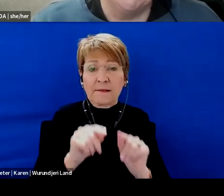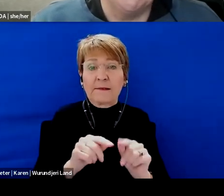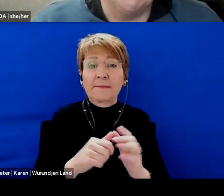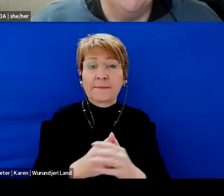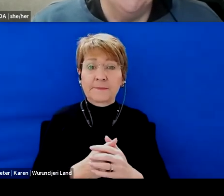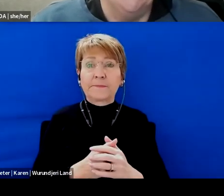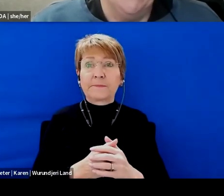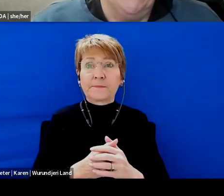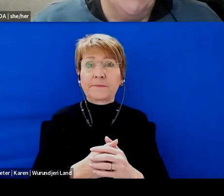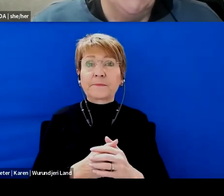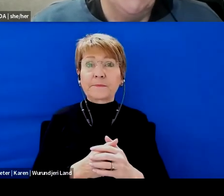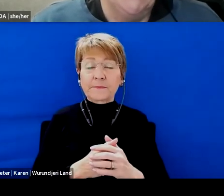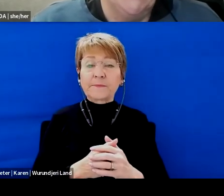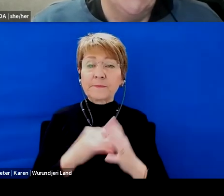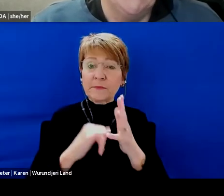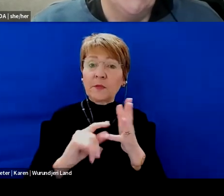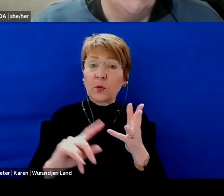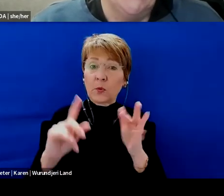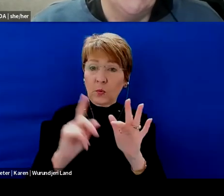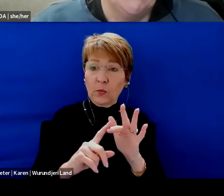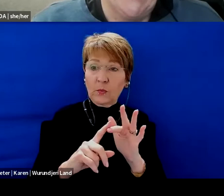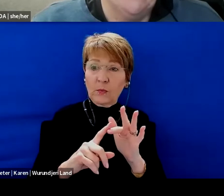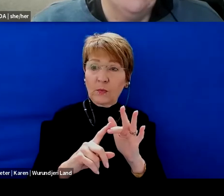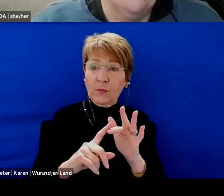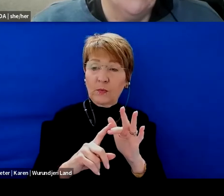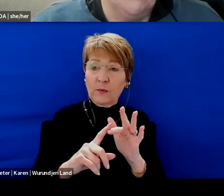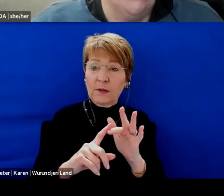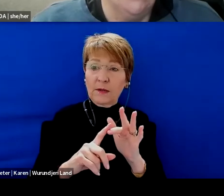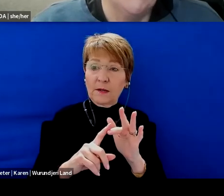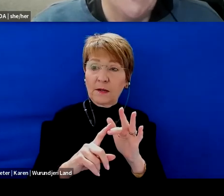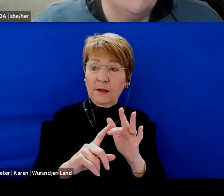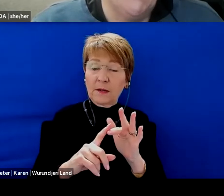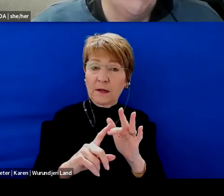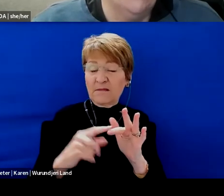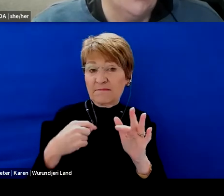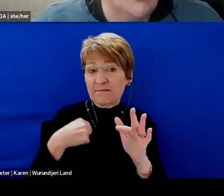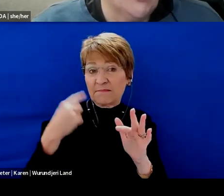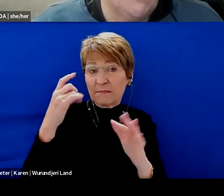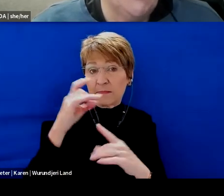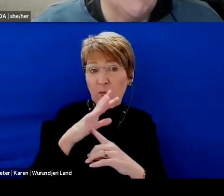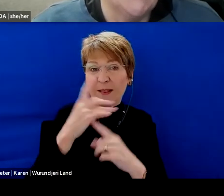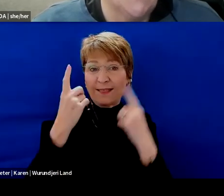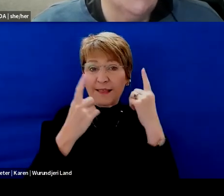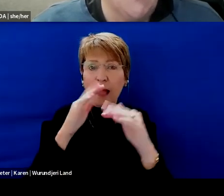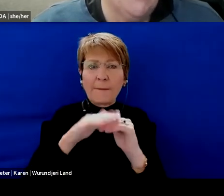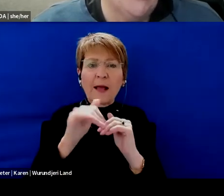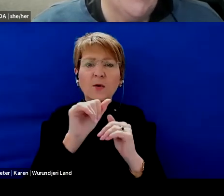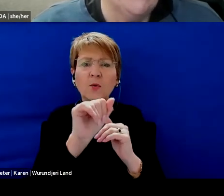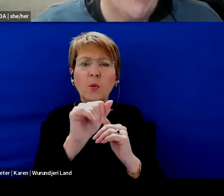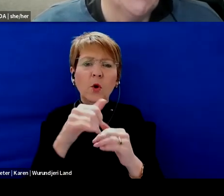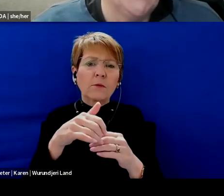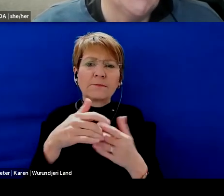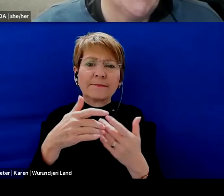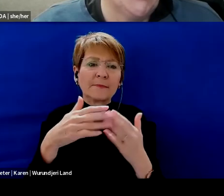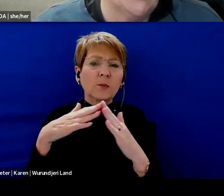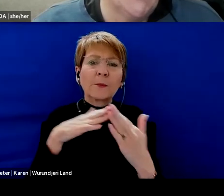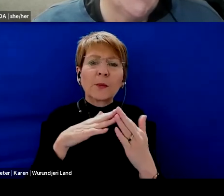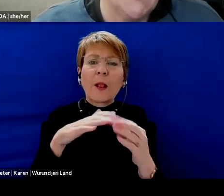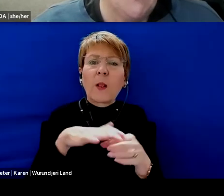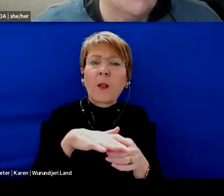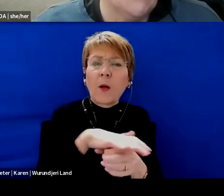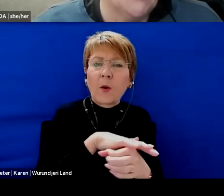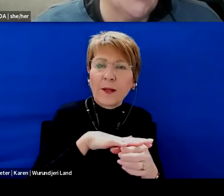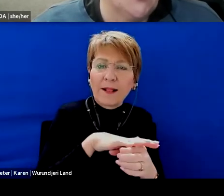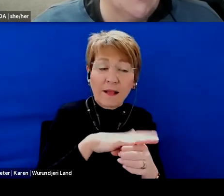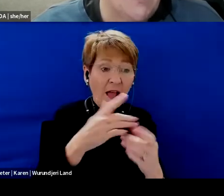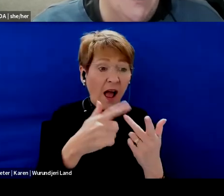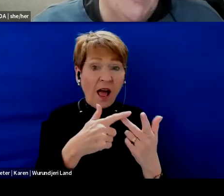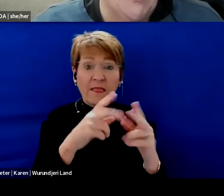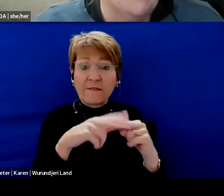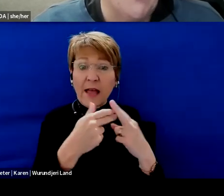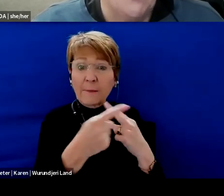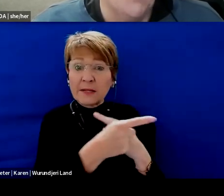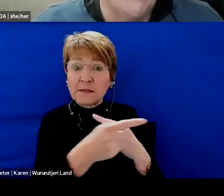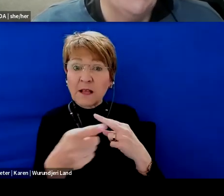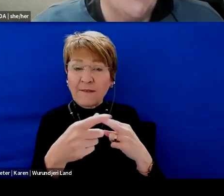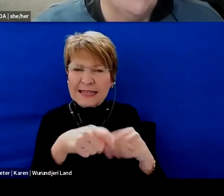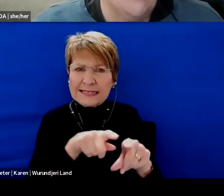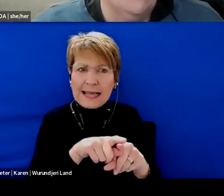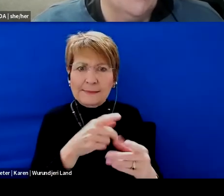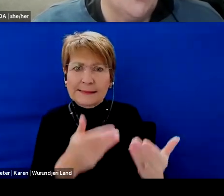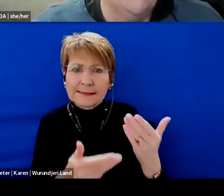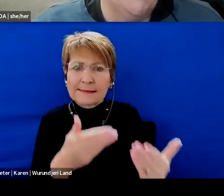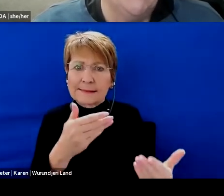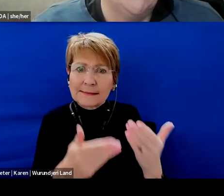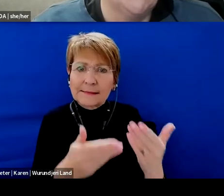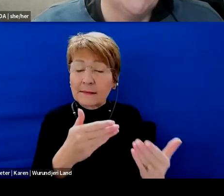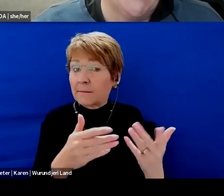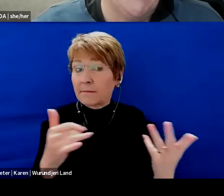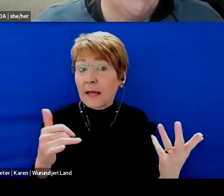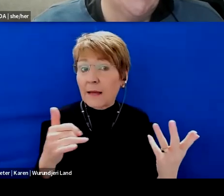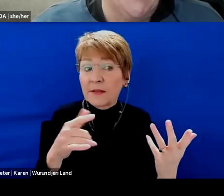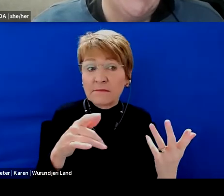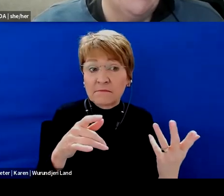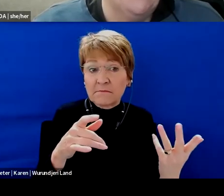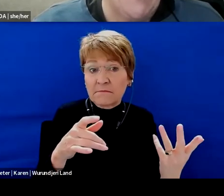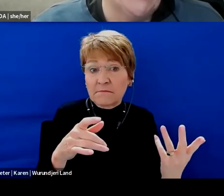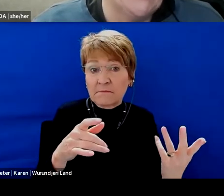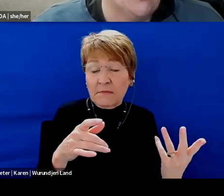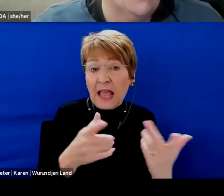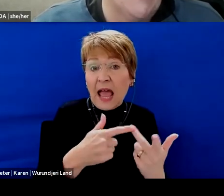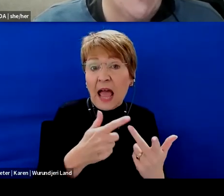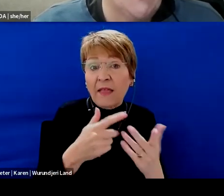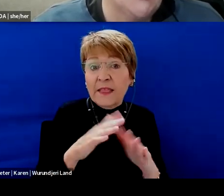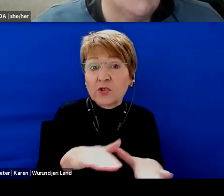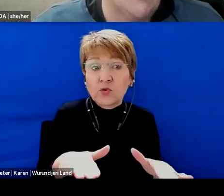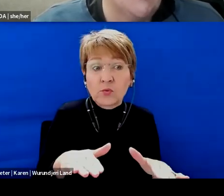So I suppose the other, the other thing to consider is it what's happening in your local community as well. Are there other families that are juggling the same decision and might be that there are a couple of kids, staying out of school for that next